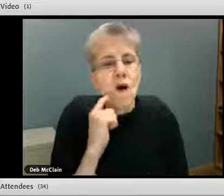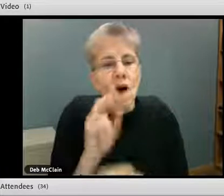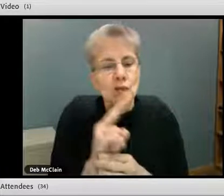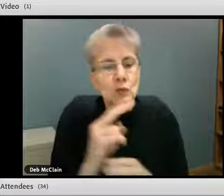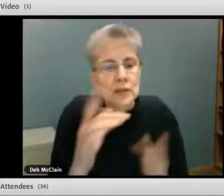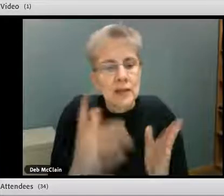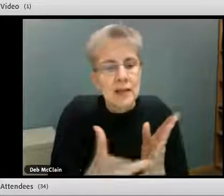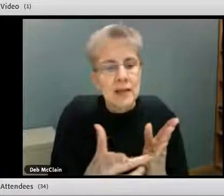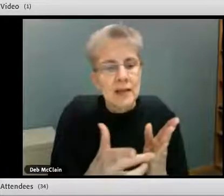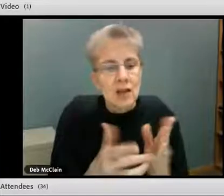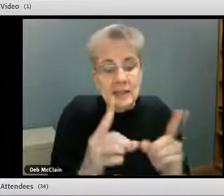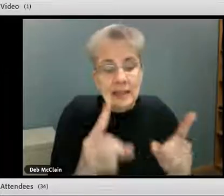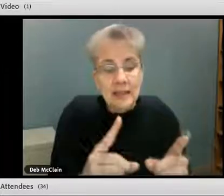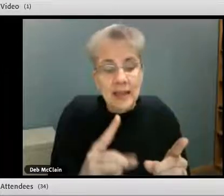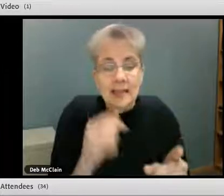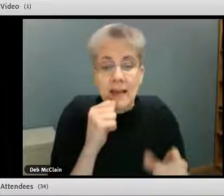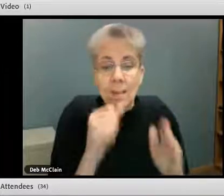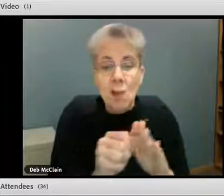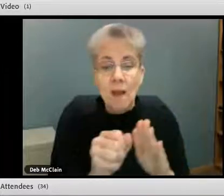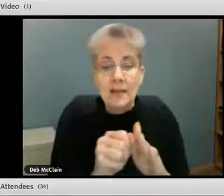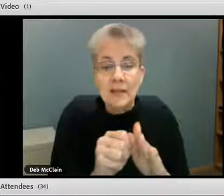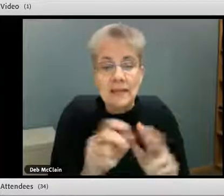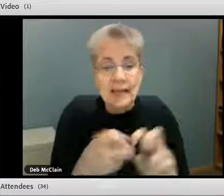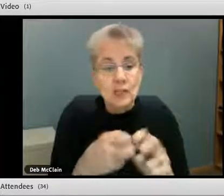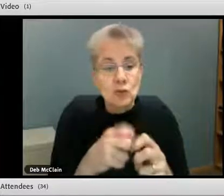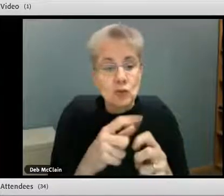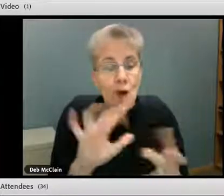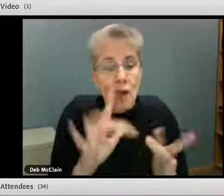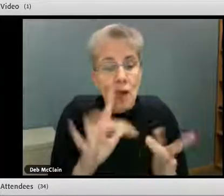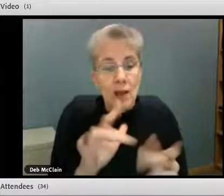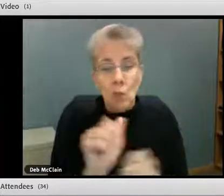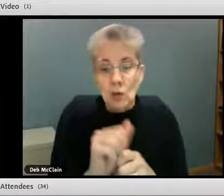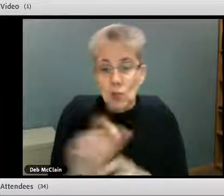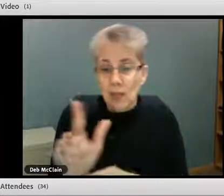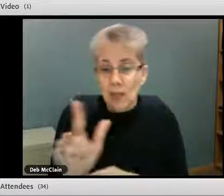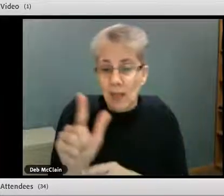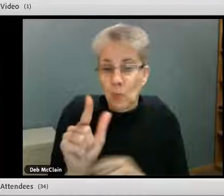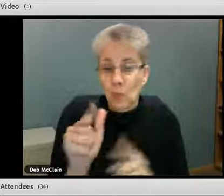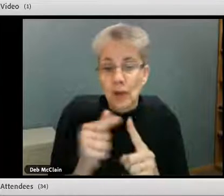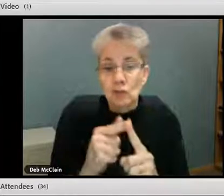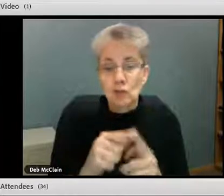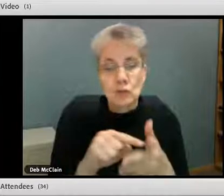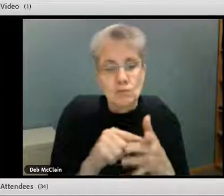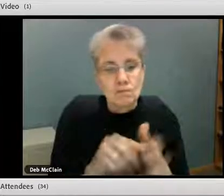best practices and privacy issues online. She also works with libraries to deploy new technologies